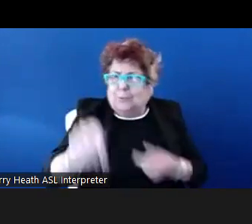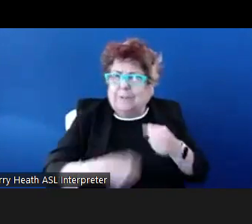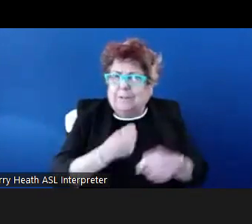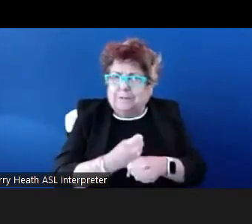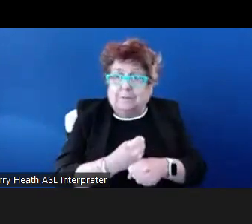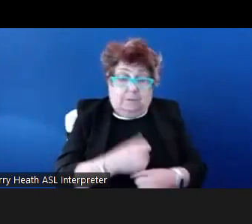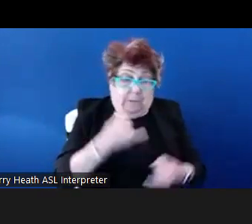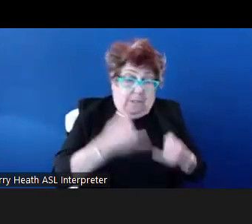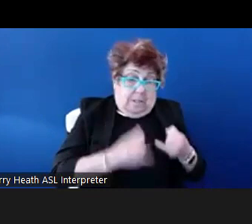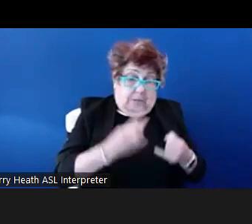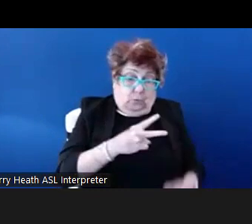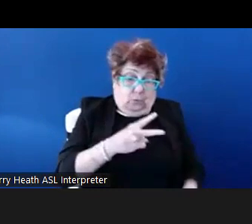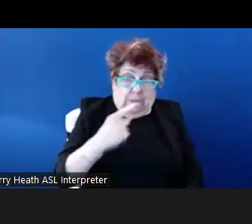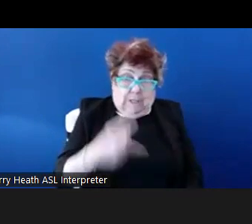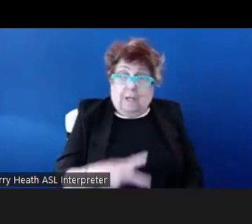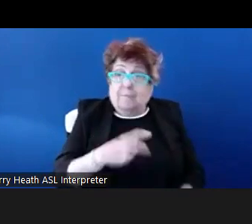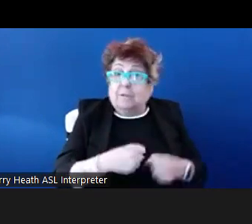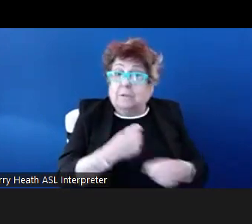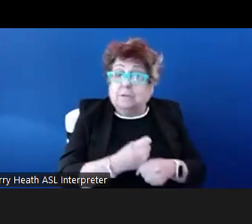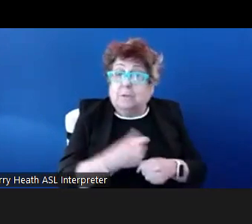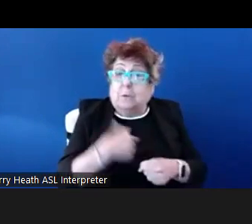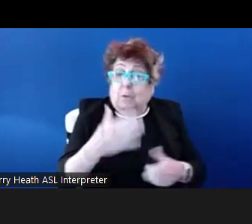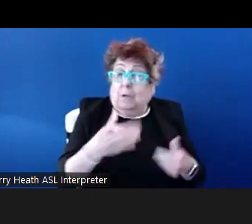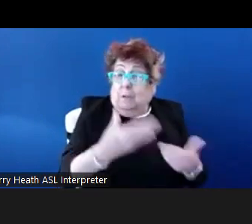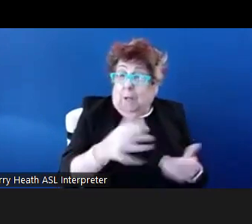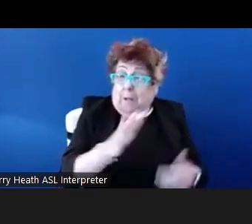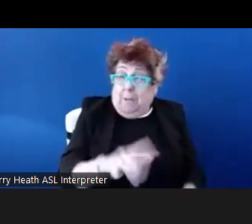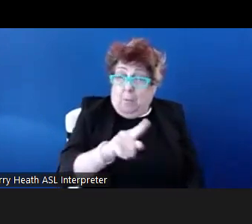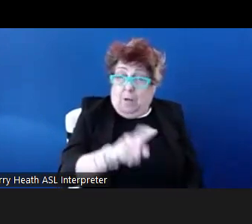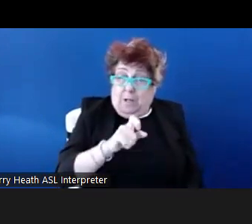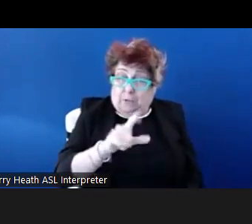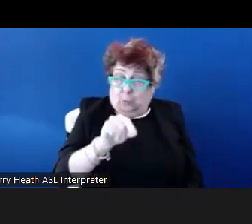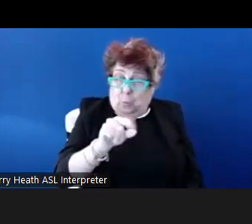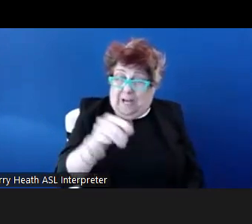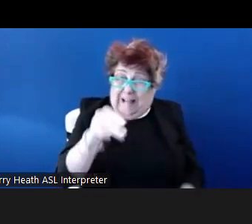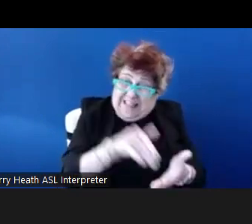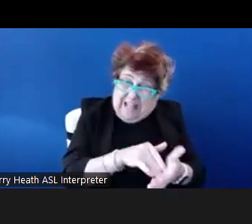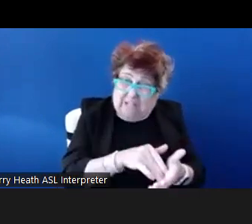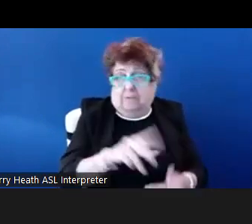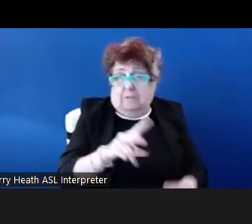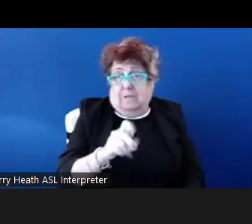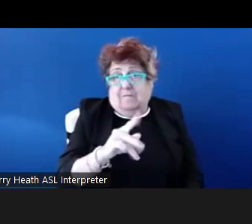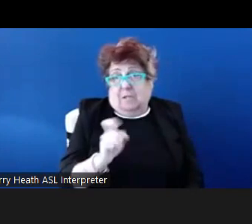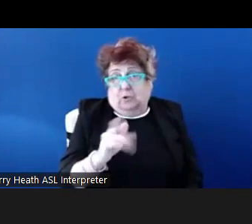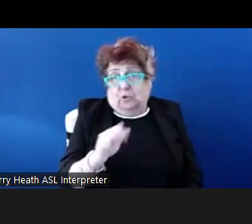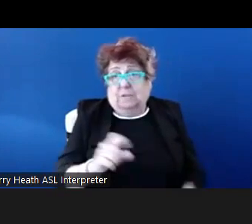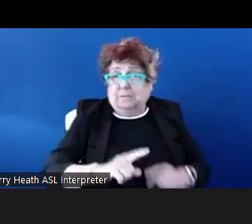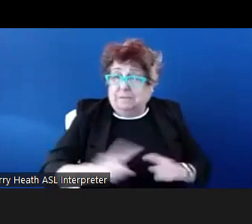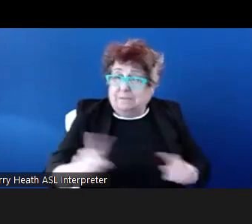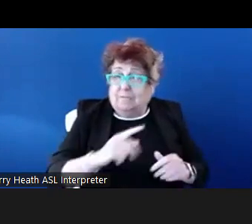issued about 120,000 vouchers of different types to help communities to address homelessness, as well as